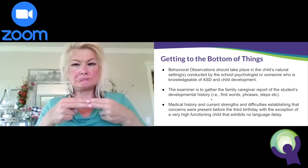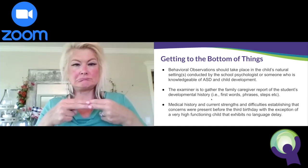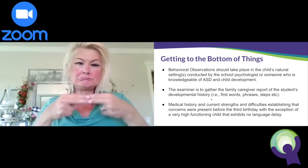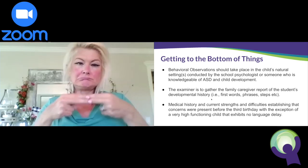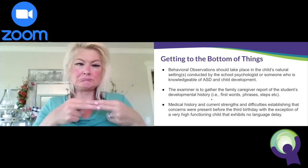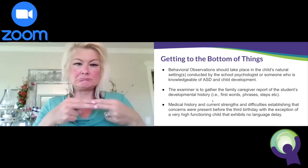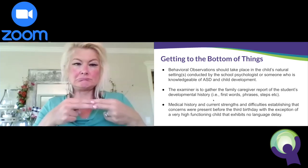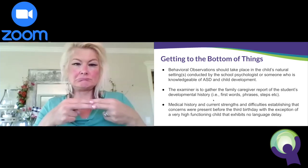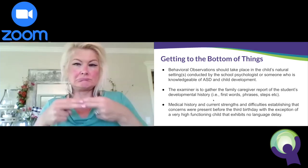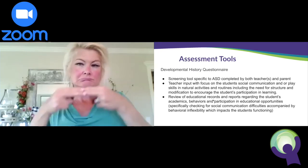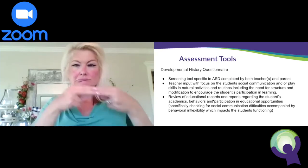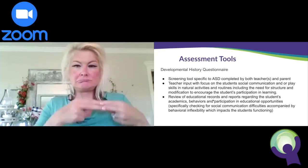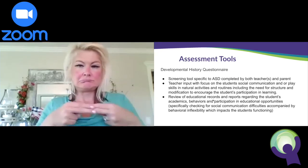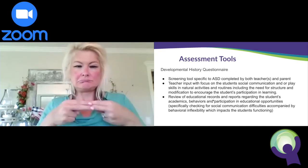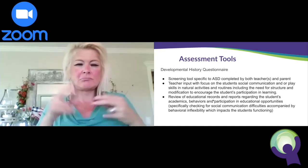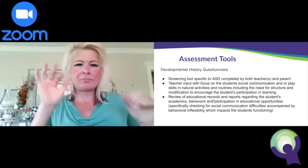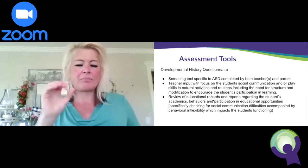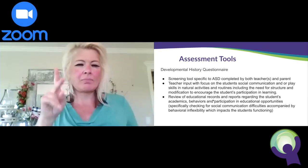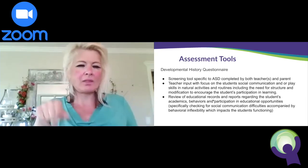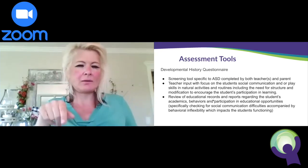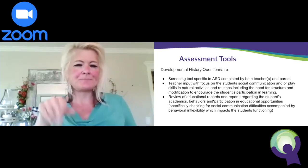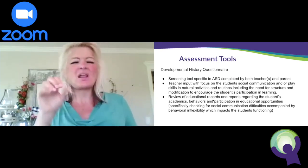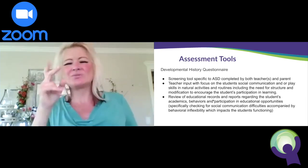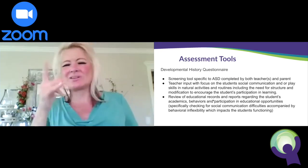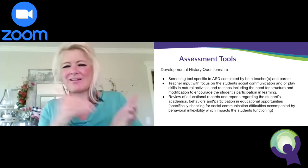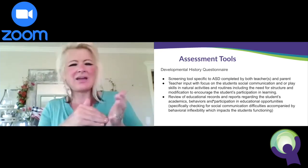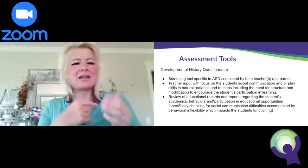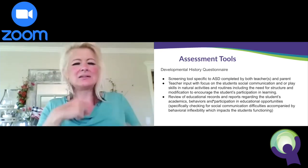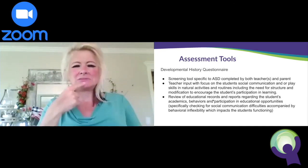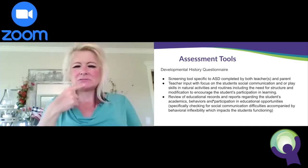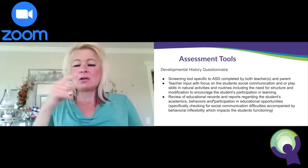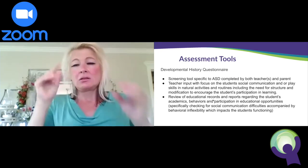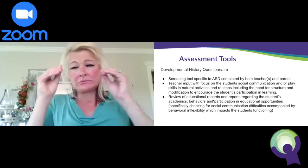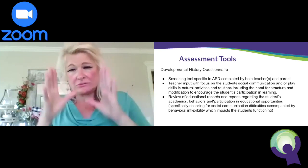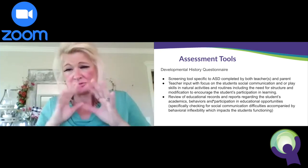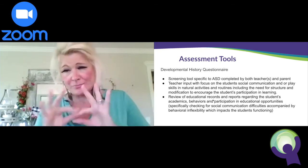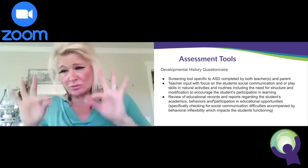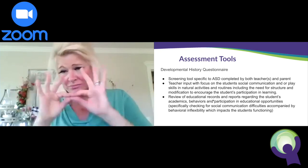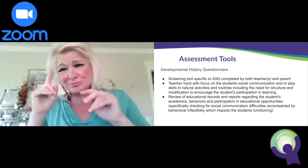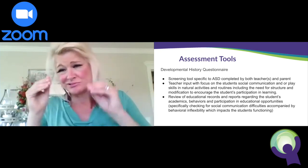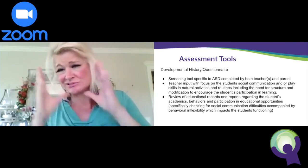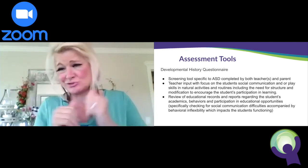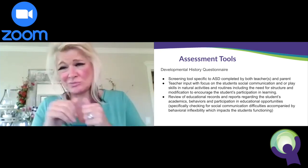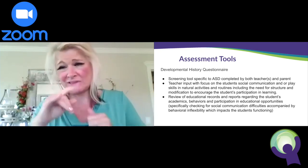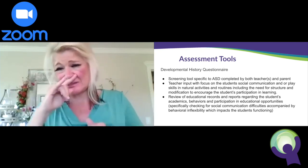I think I'm ready to move on to my next slide, okay. Oh yes, so we're talking about this again.